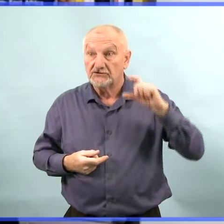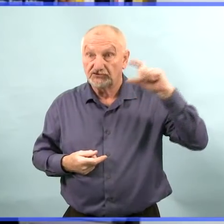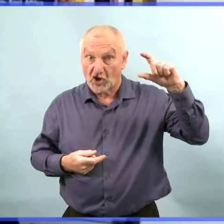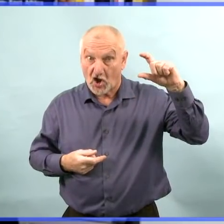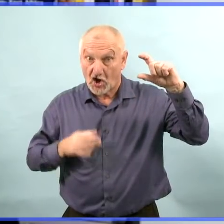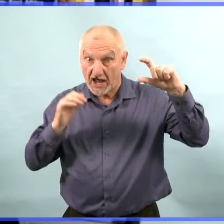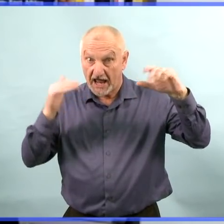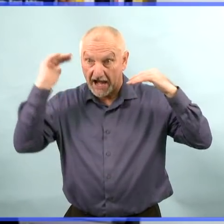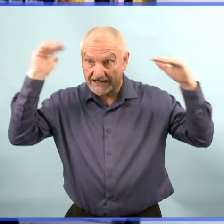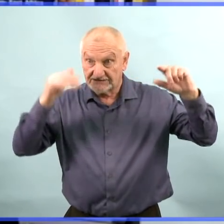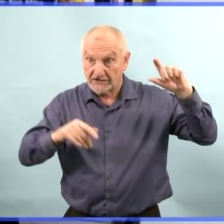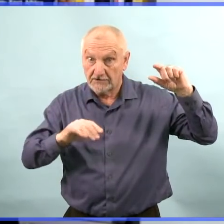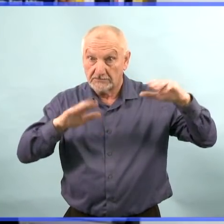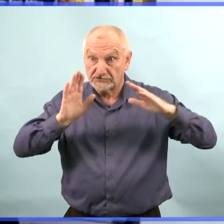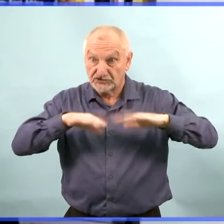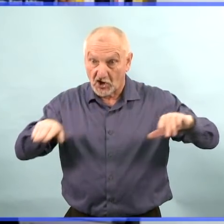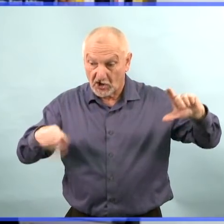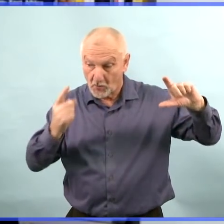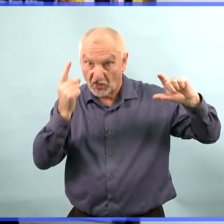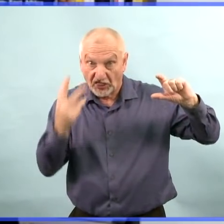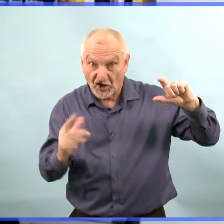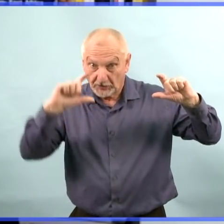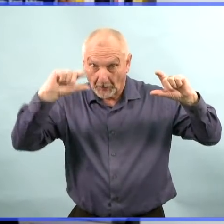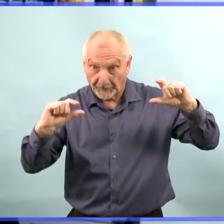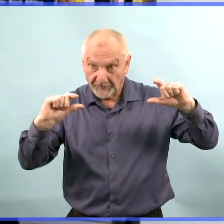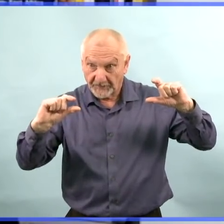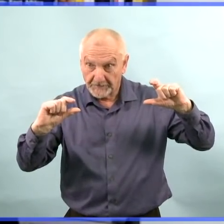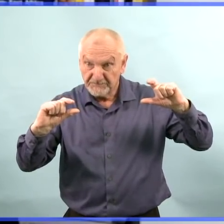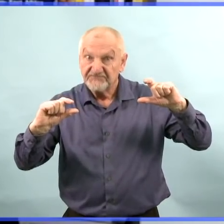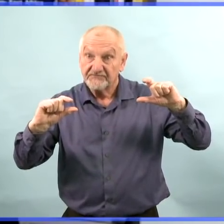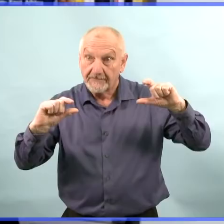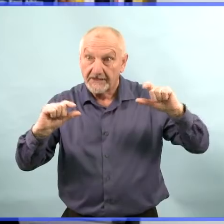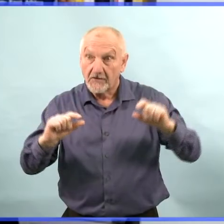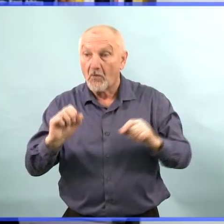hormones in that age group they're we're seeing that there might be a link to testosterone